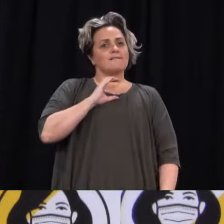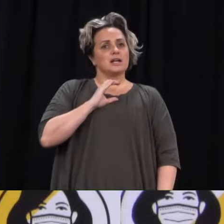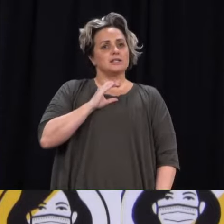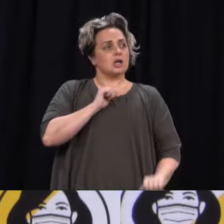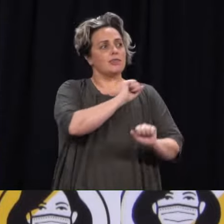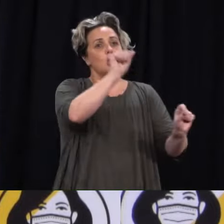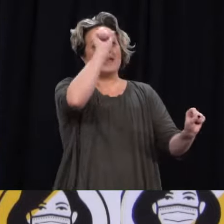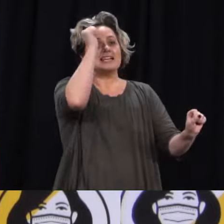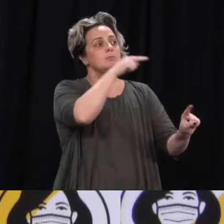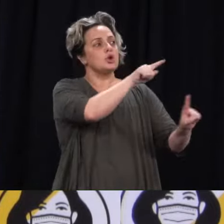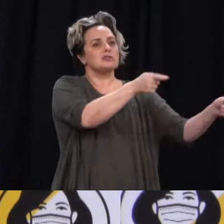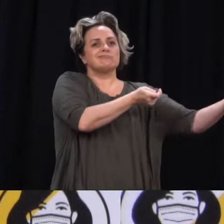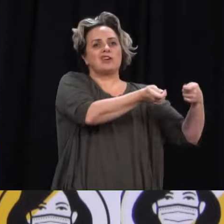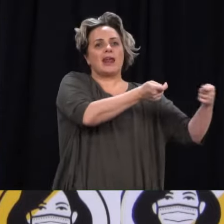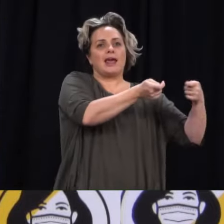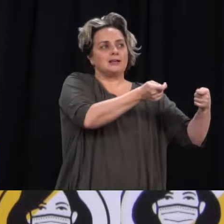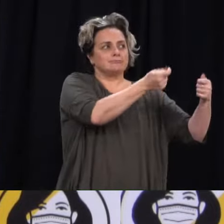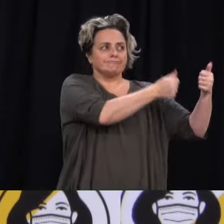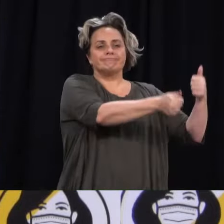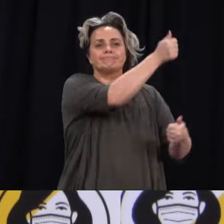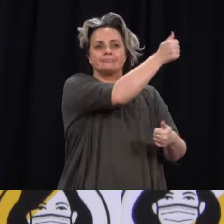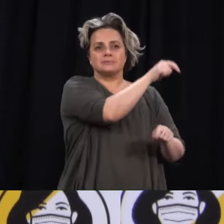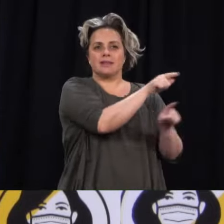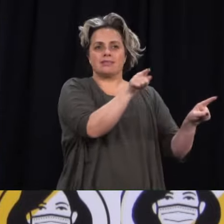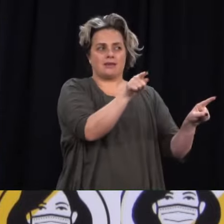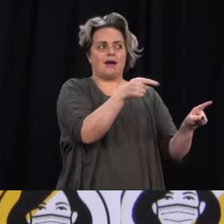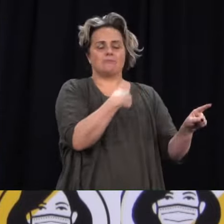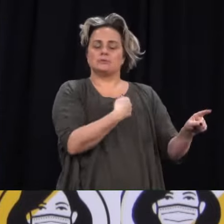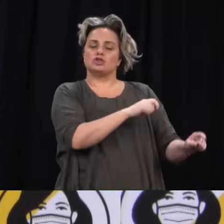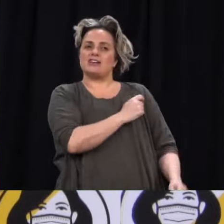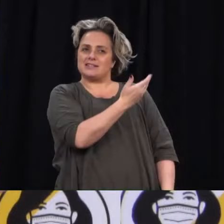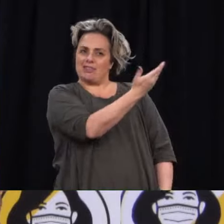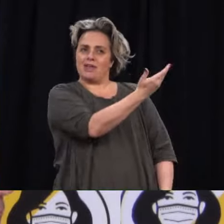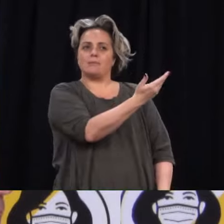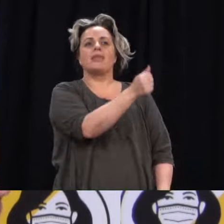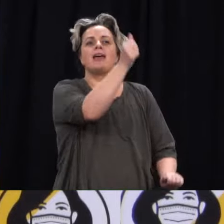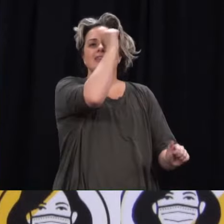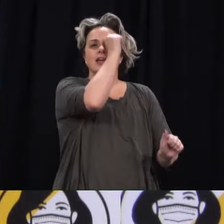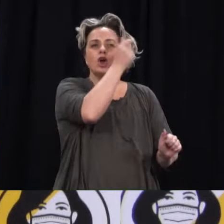actually been at the venue and see it on the ground. So I'm happy to put my confidence in